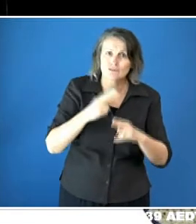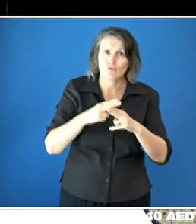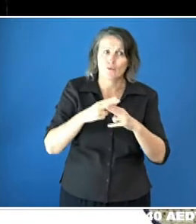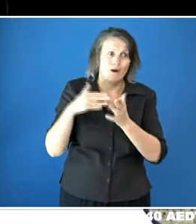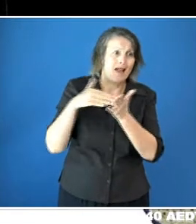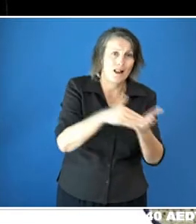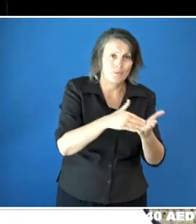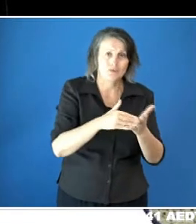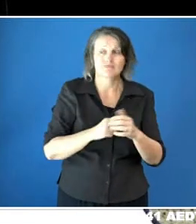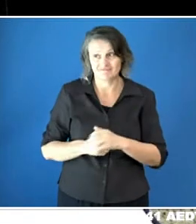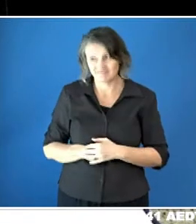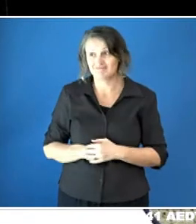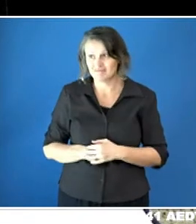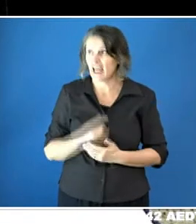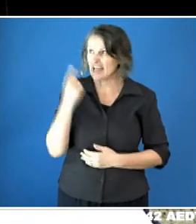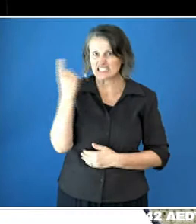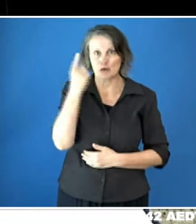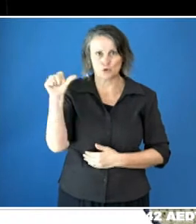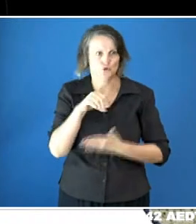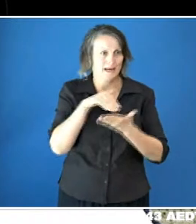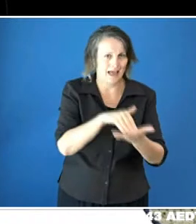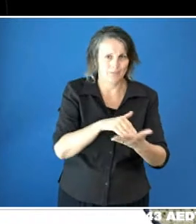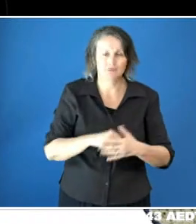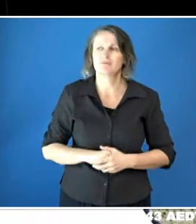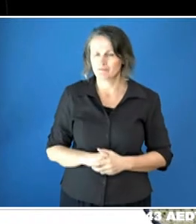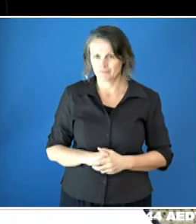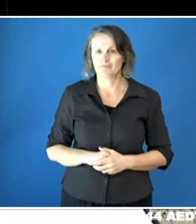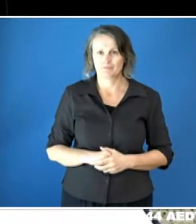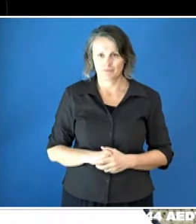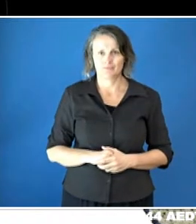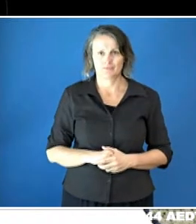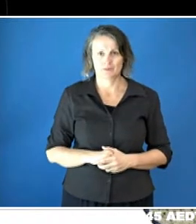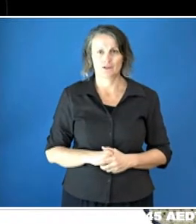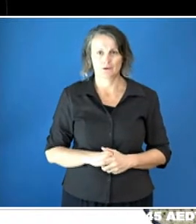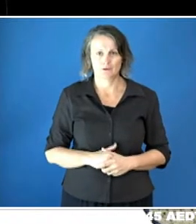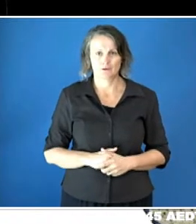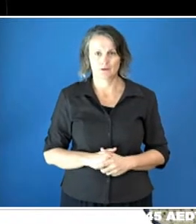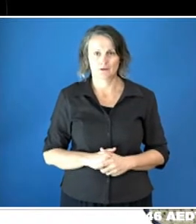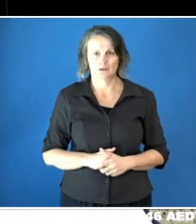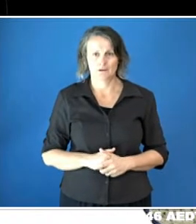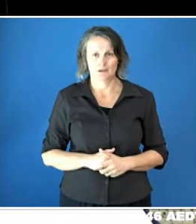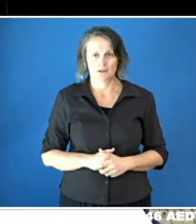Yeah. MS EASTMAN: And something should be done.